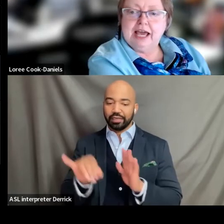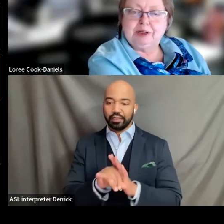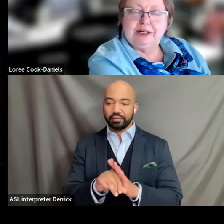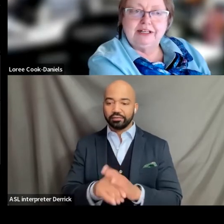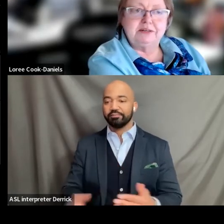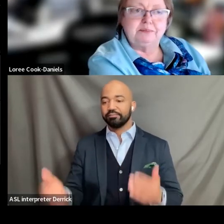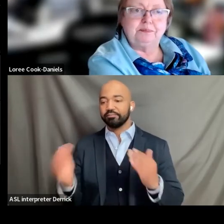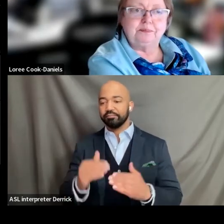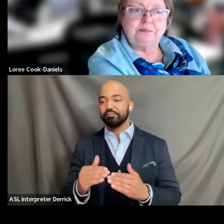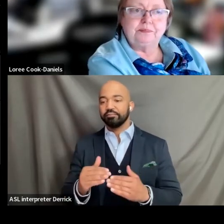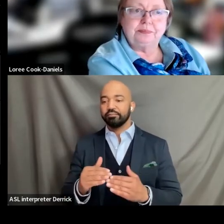Tear down capitalism.